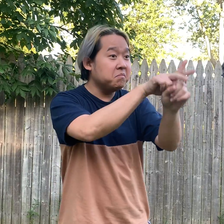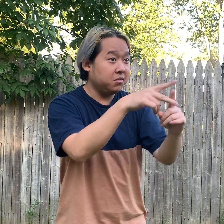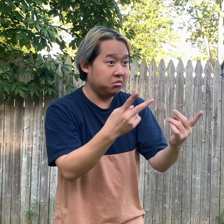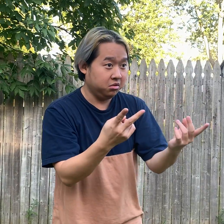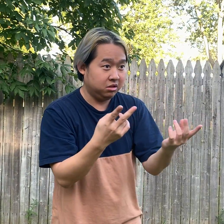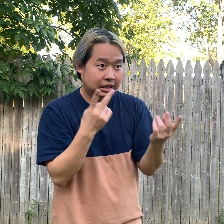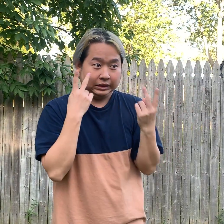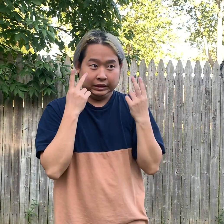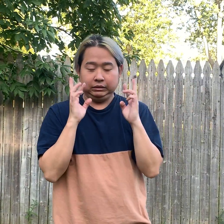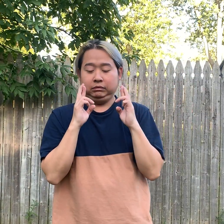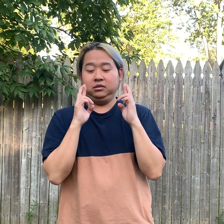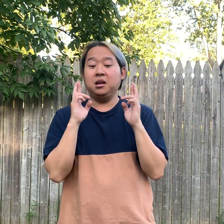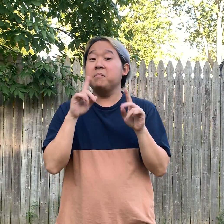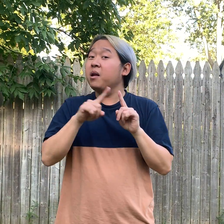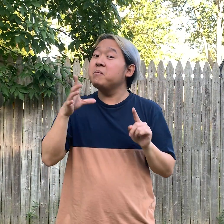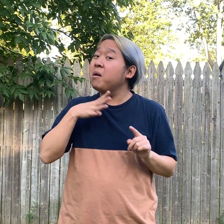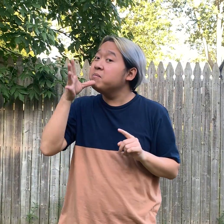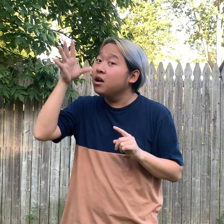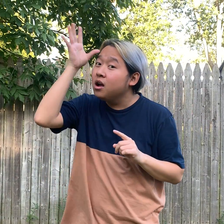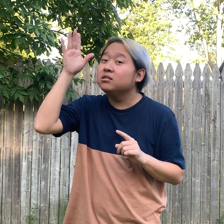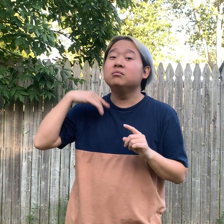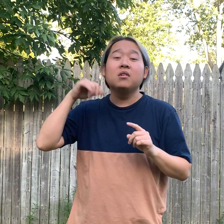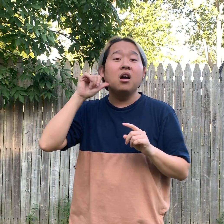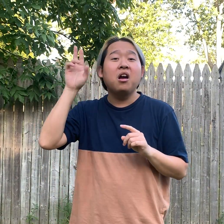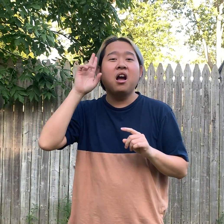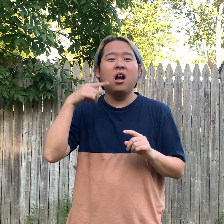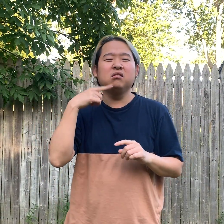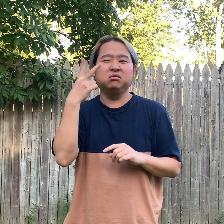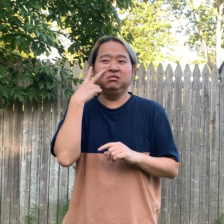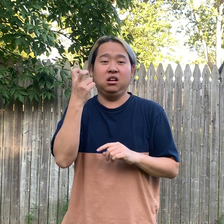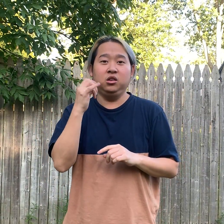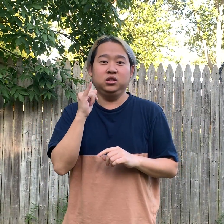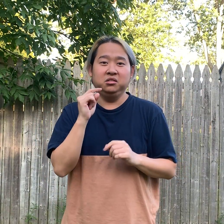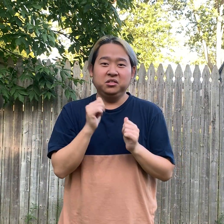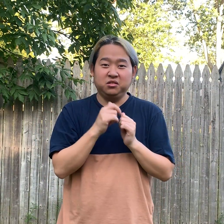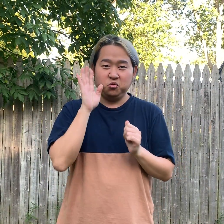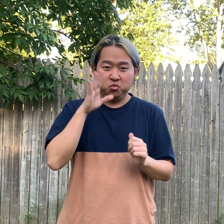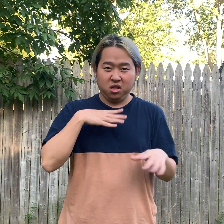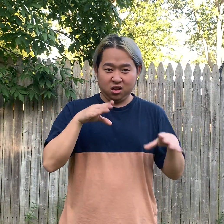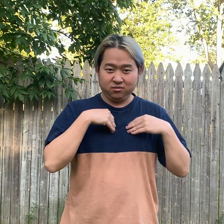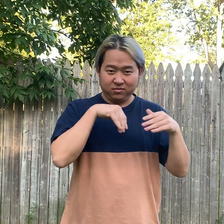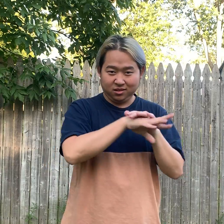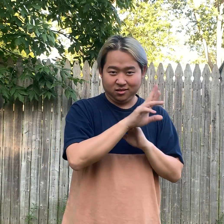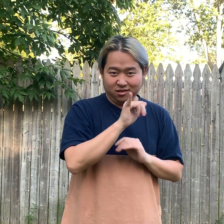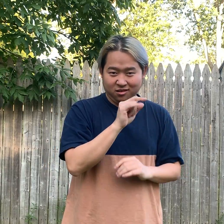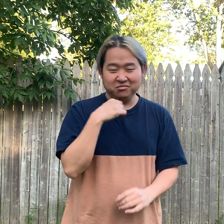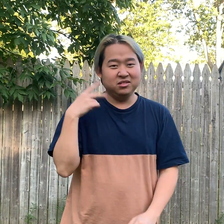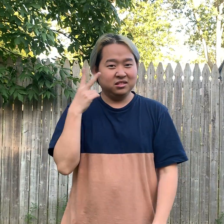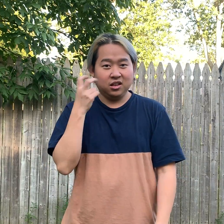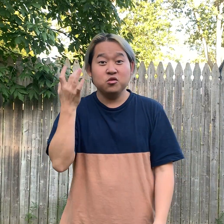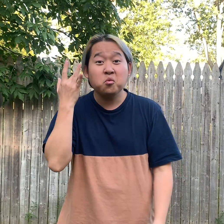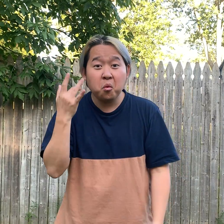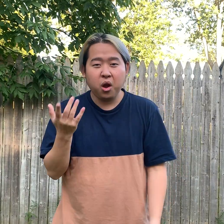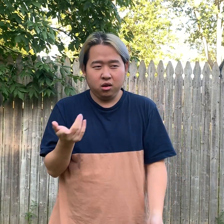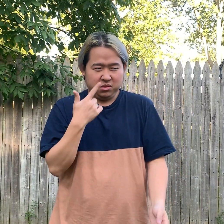I was hoping that it would be! My parents, aunt and uncle were still skeptical, saying they doubted I would be accepted into RIT, because they felt